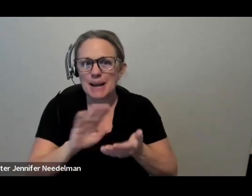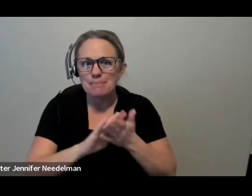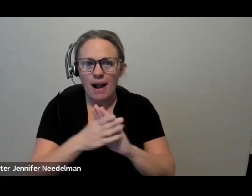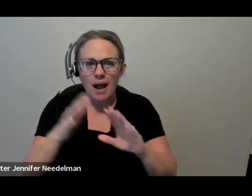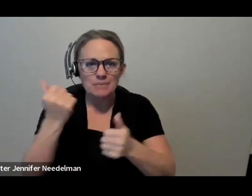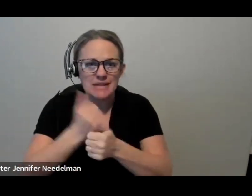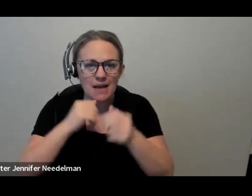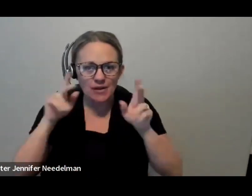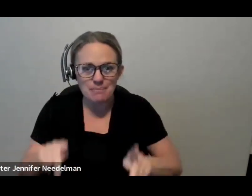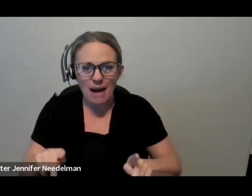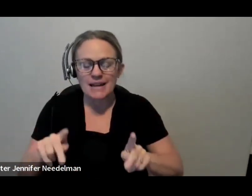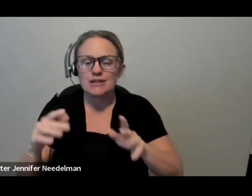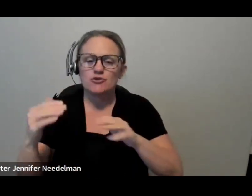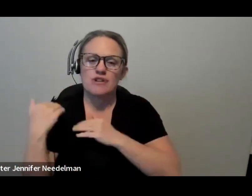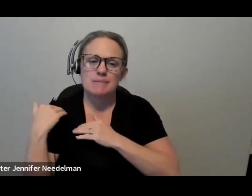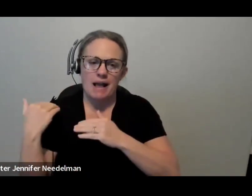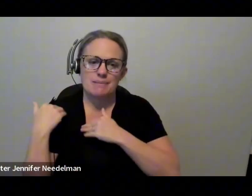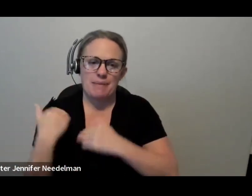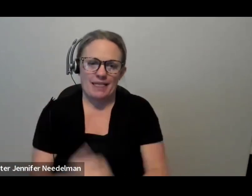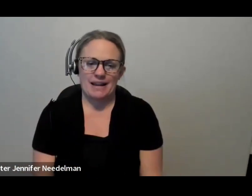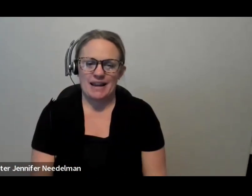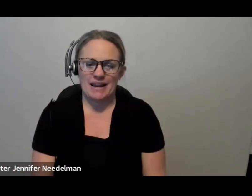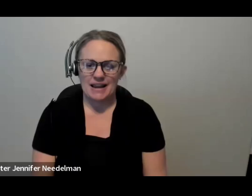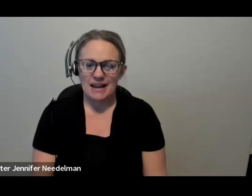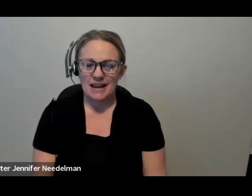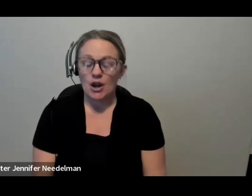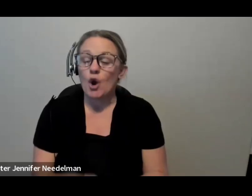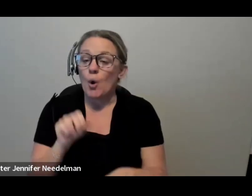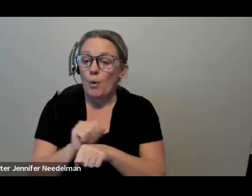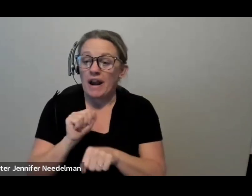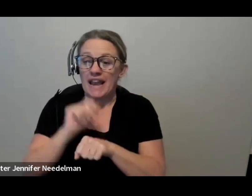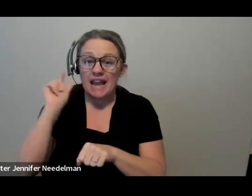And so working in government, we are public servants,